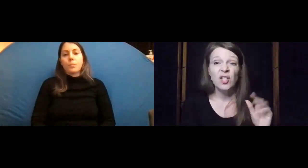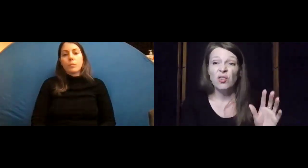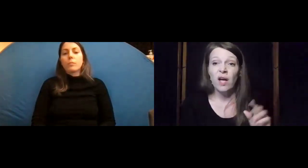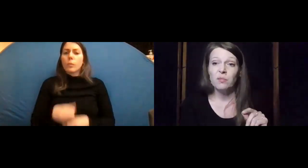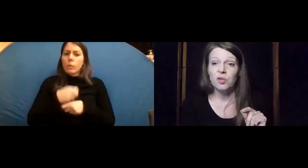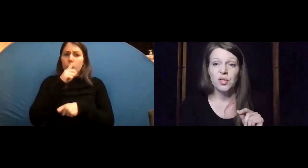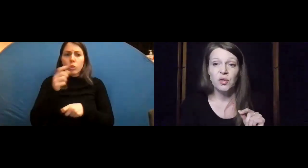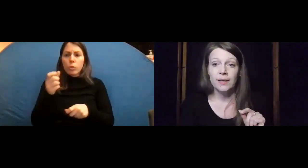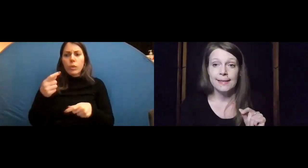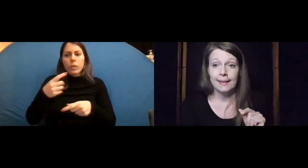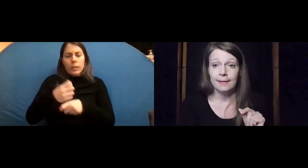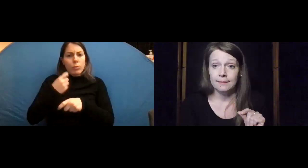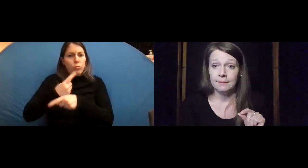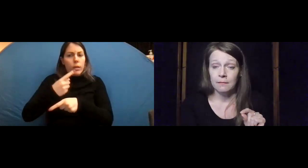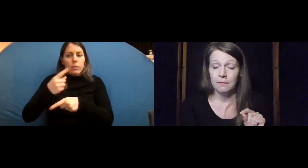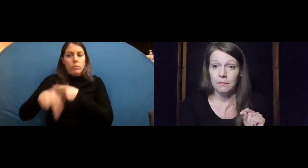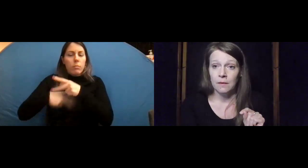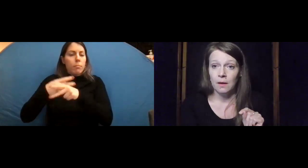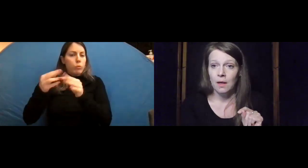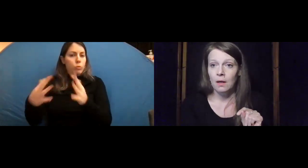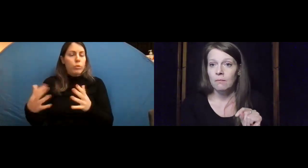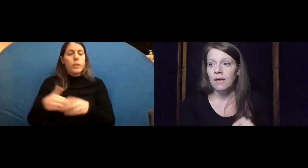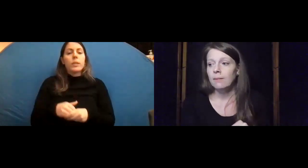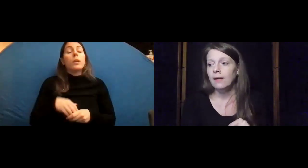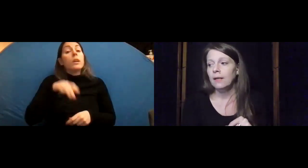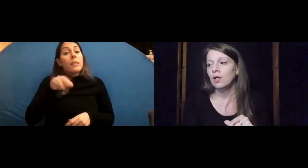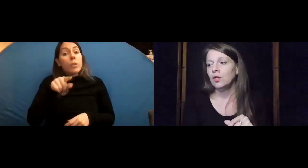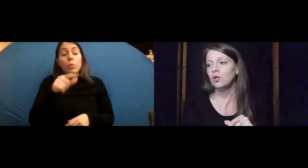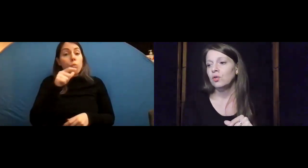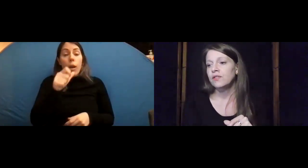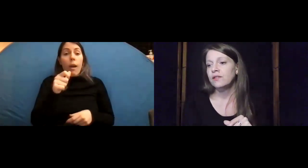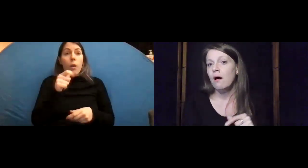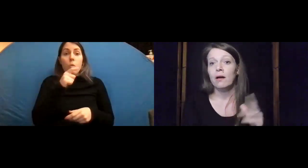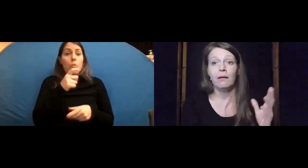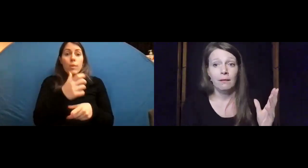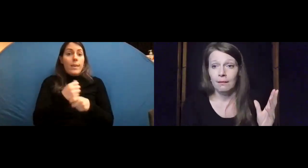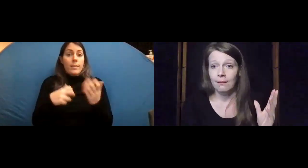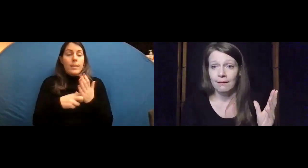right person. Now, say you are not the